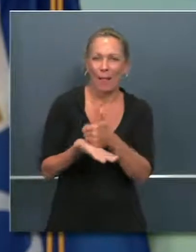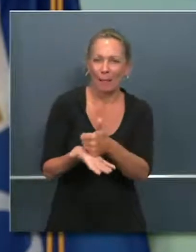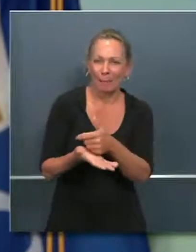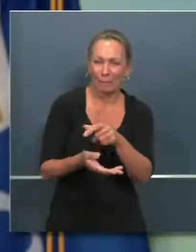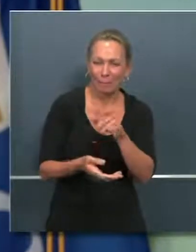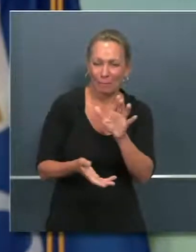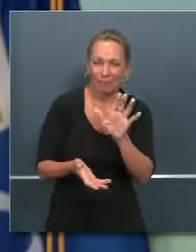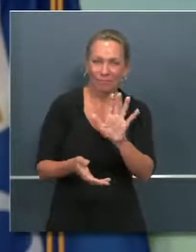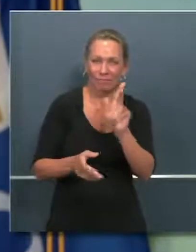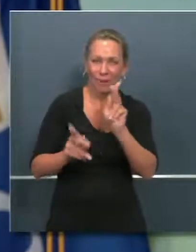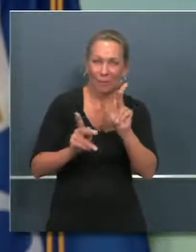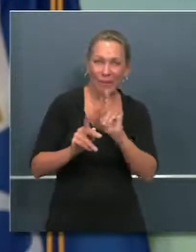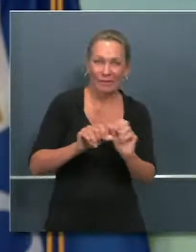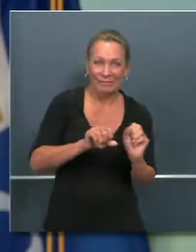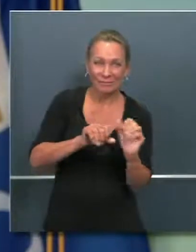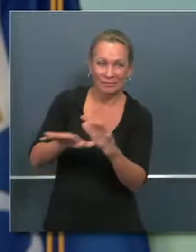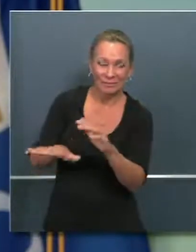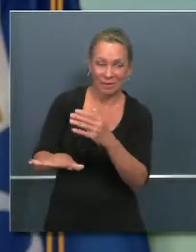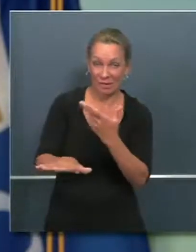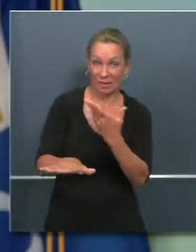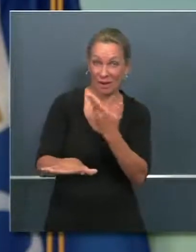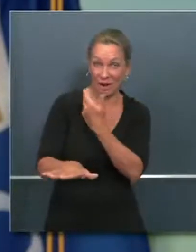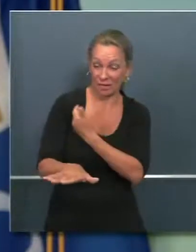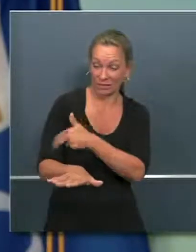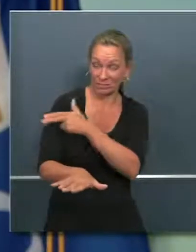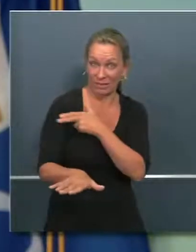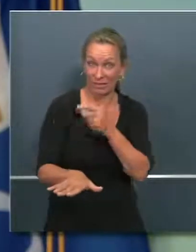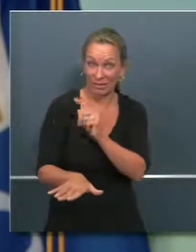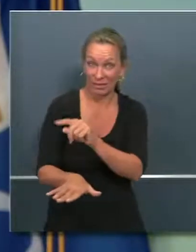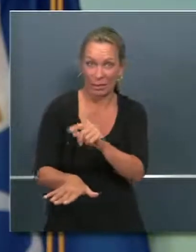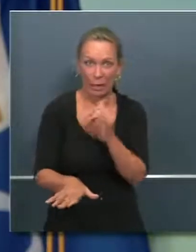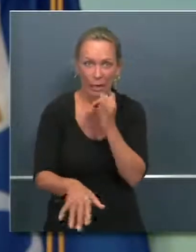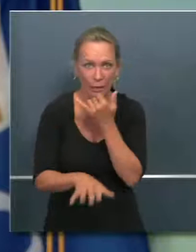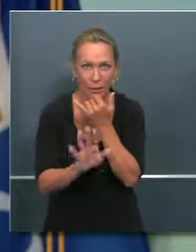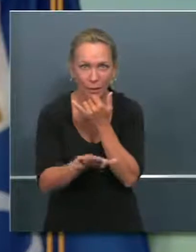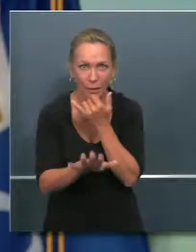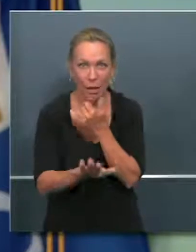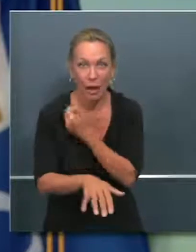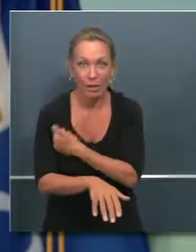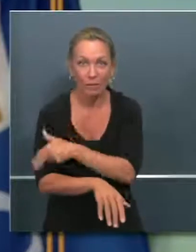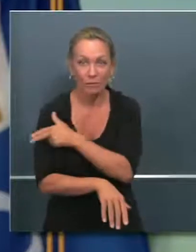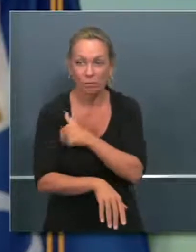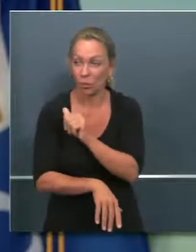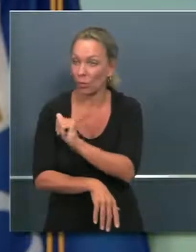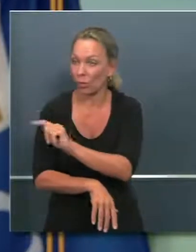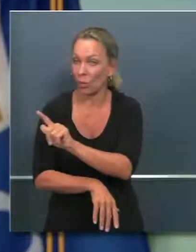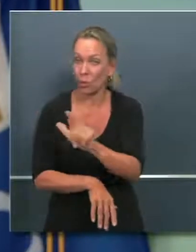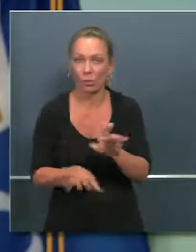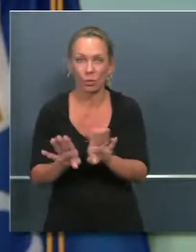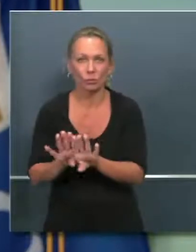system into surrounding County systems putting a lot of stress and strain on these surrounding